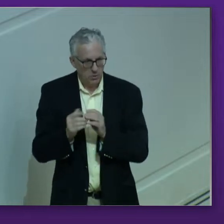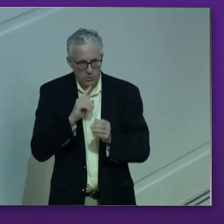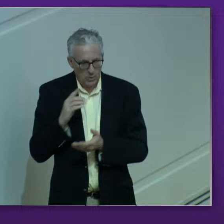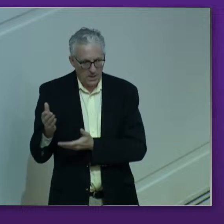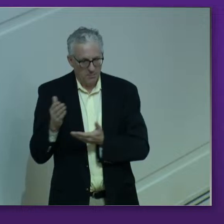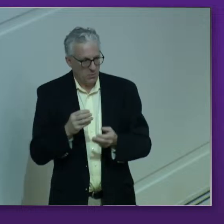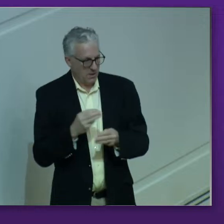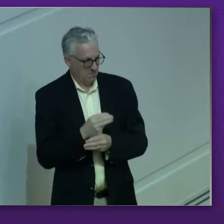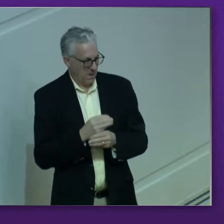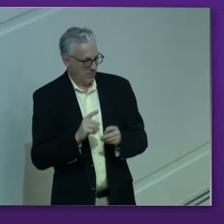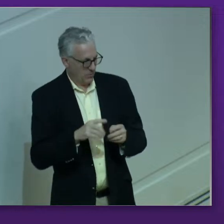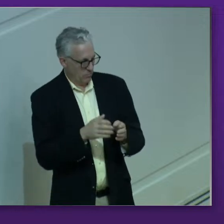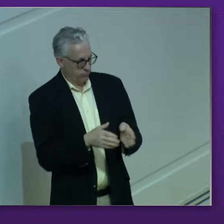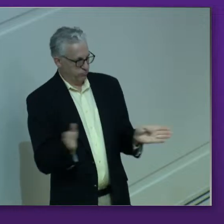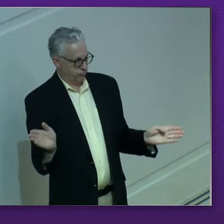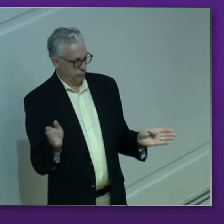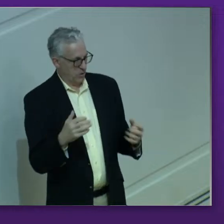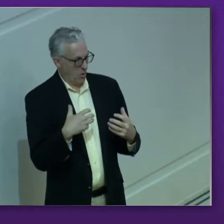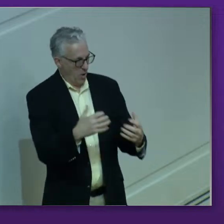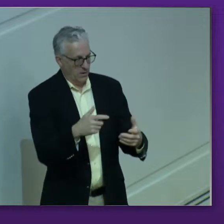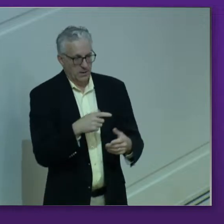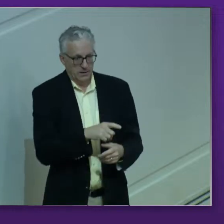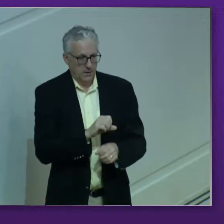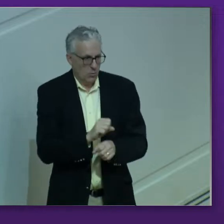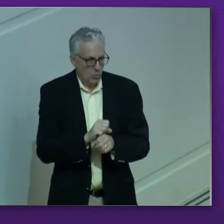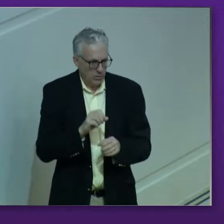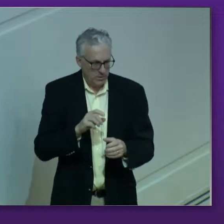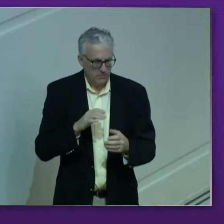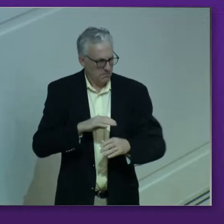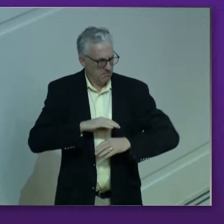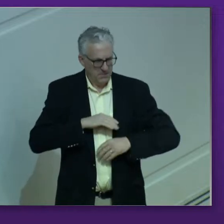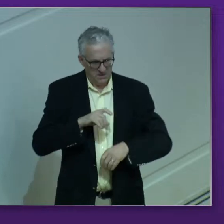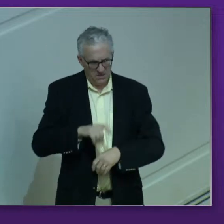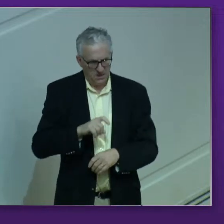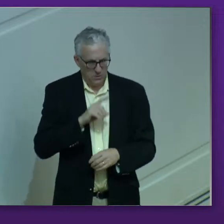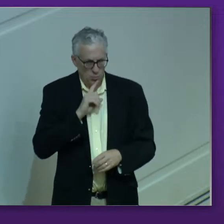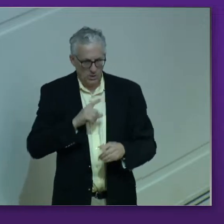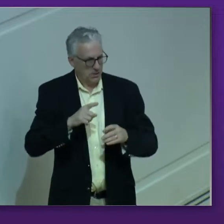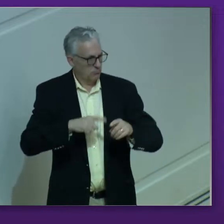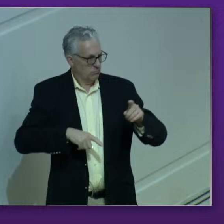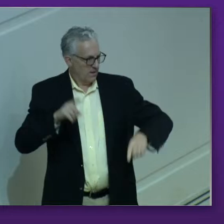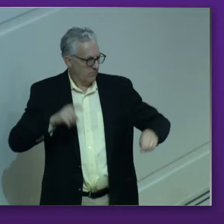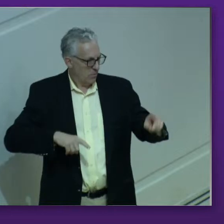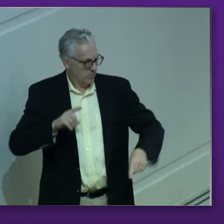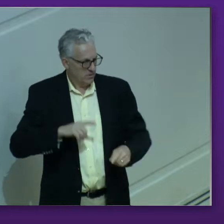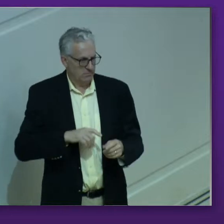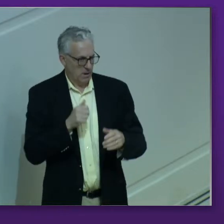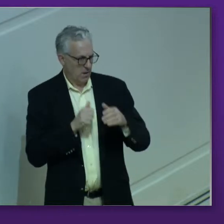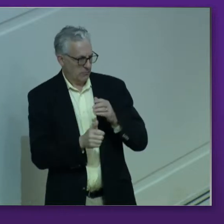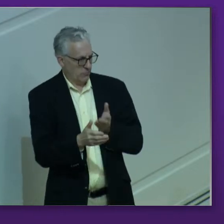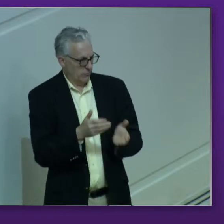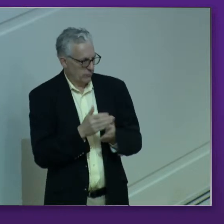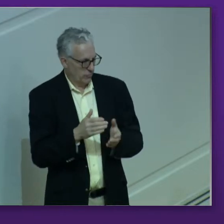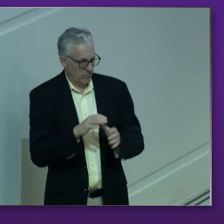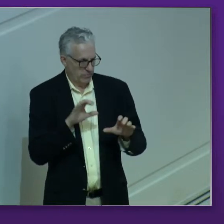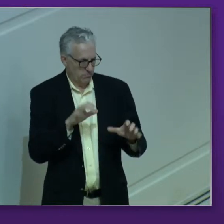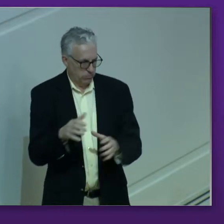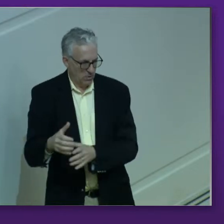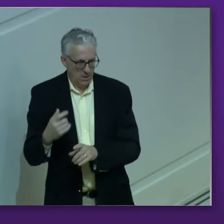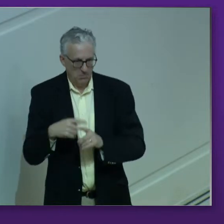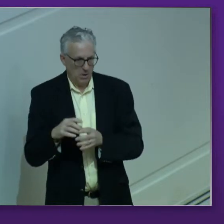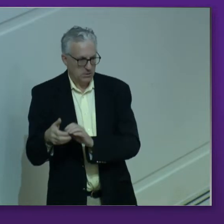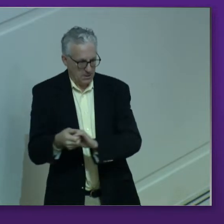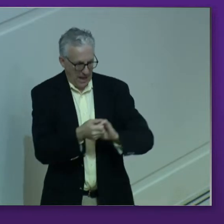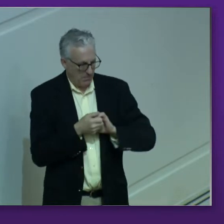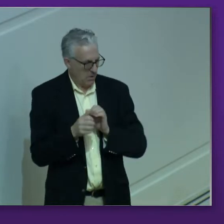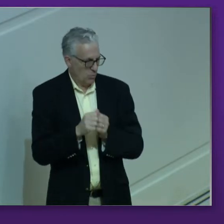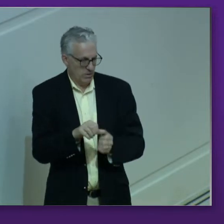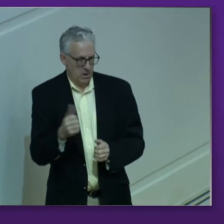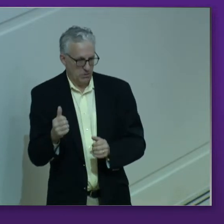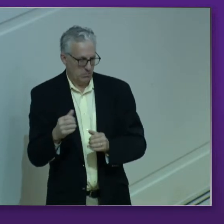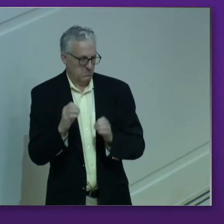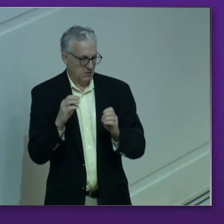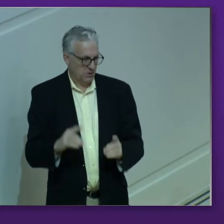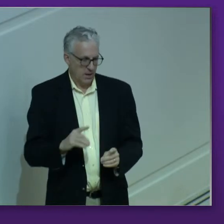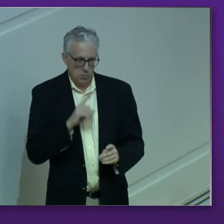CRATING A FUN AND ENGAGING